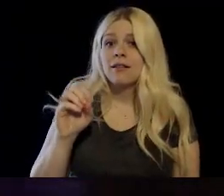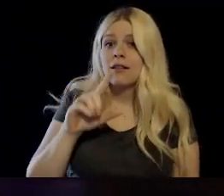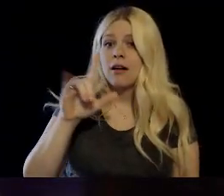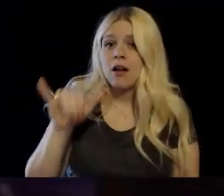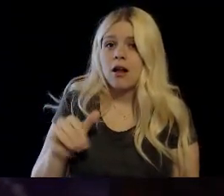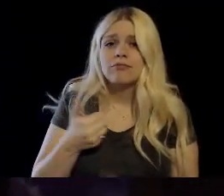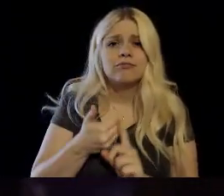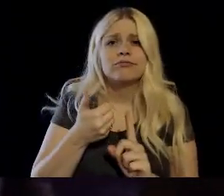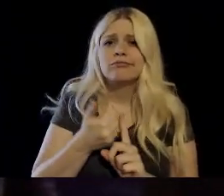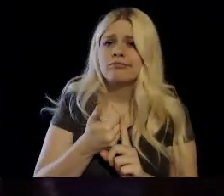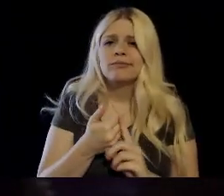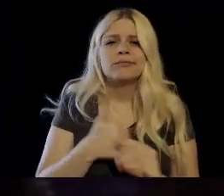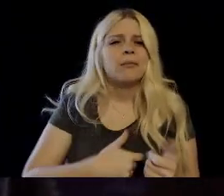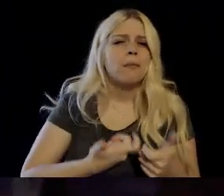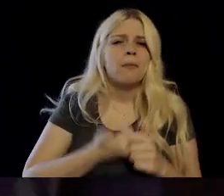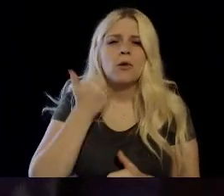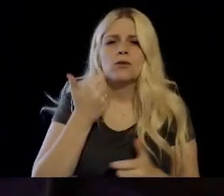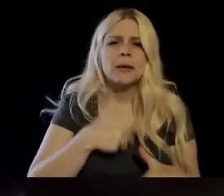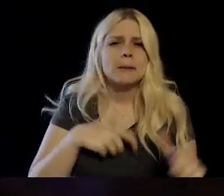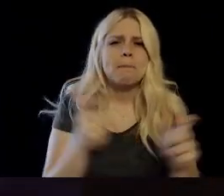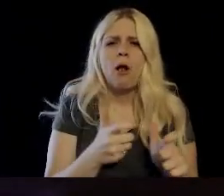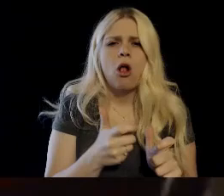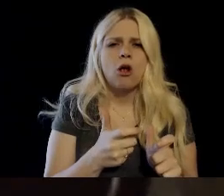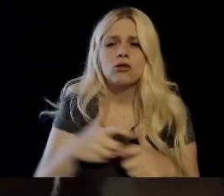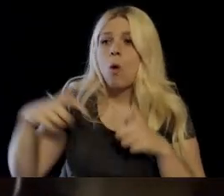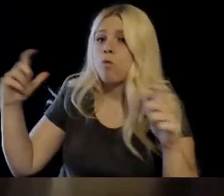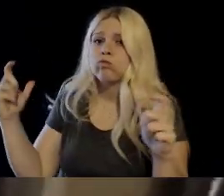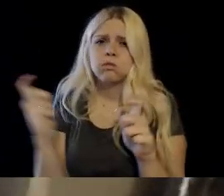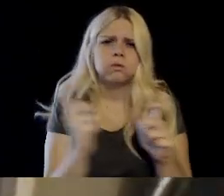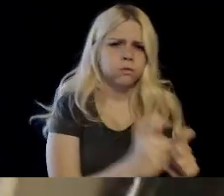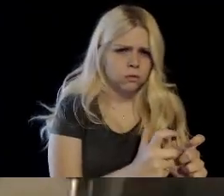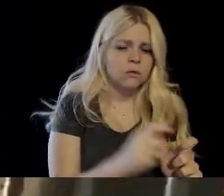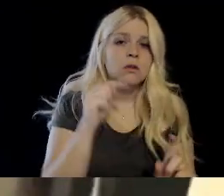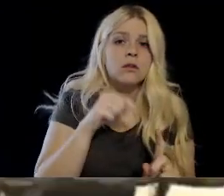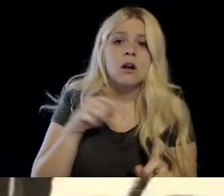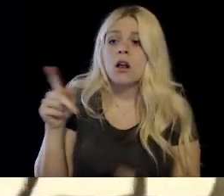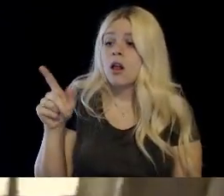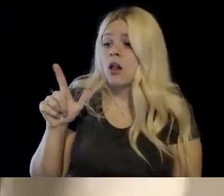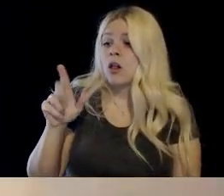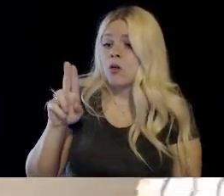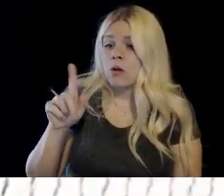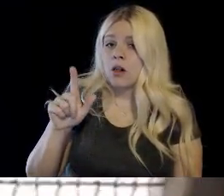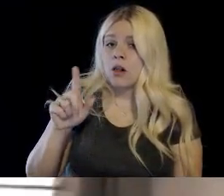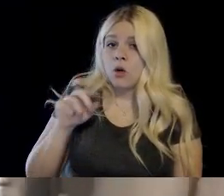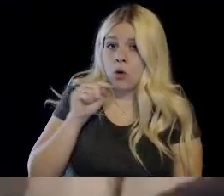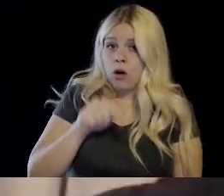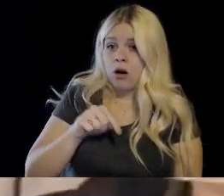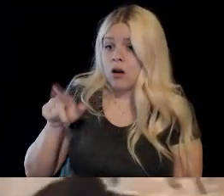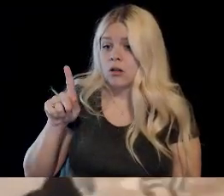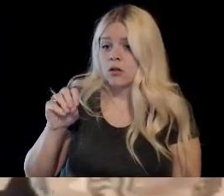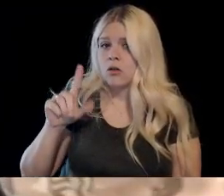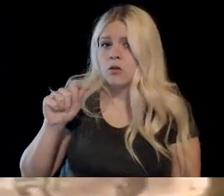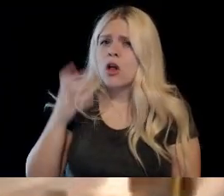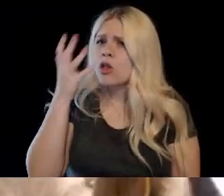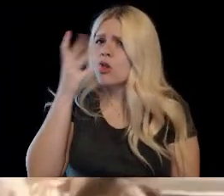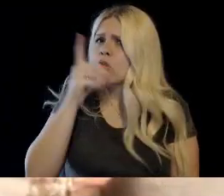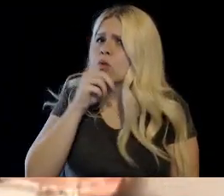and Dakota - they look like they're almost identical. Except in their sizes. And then